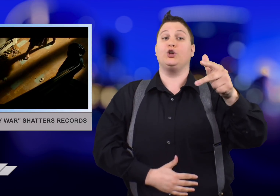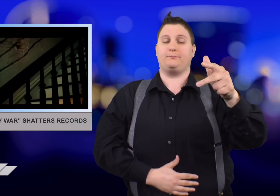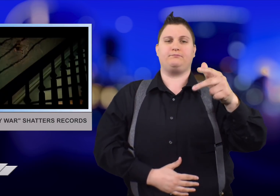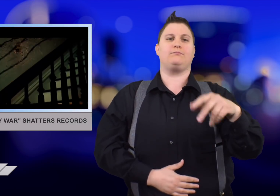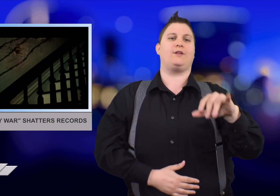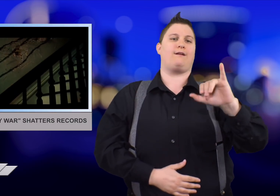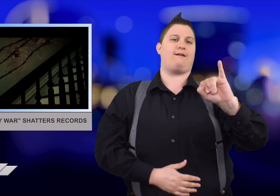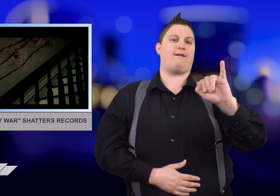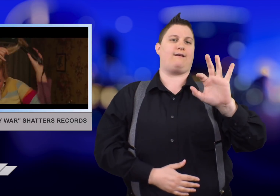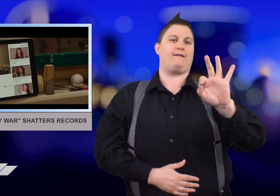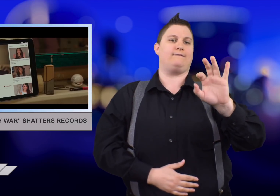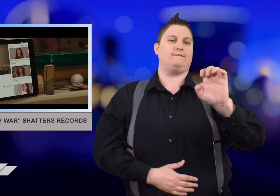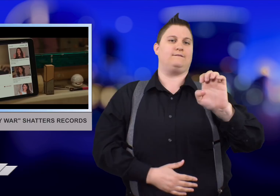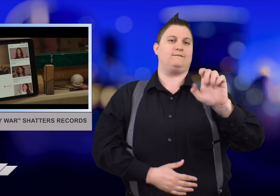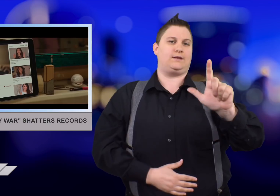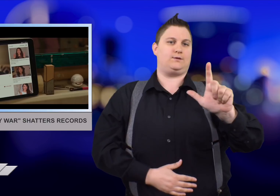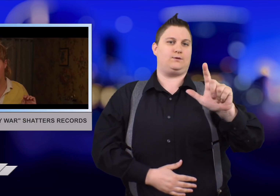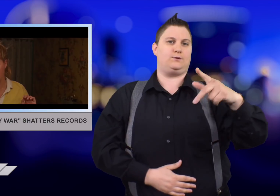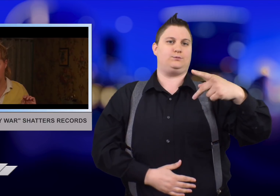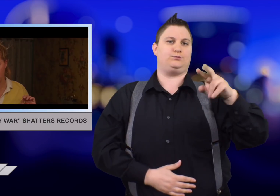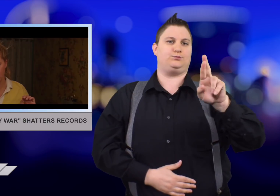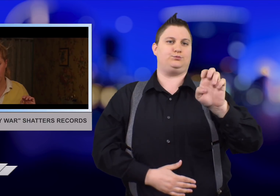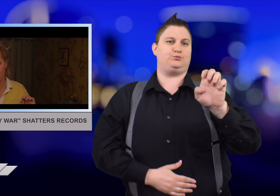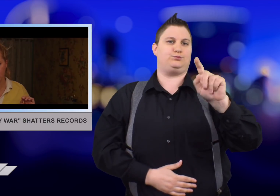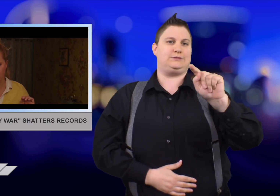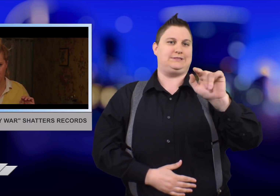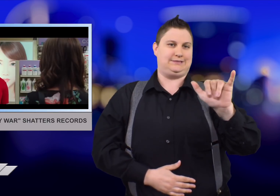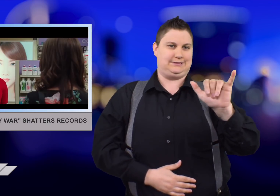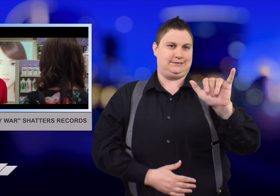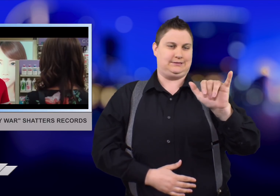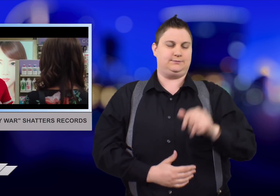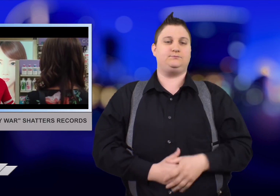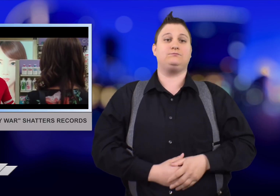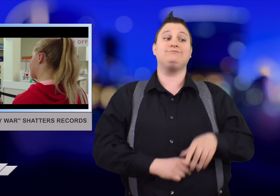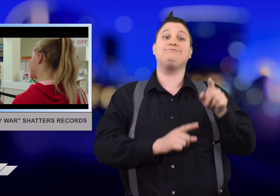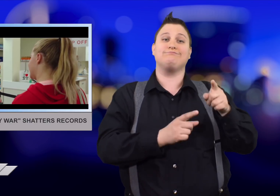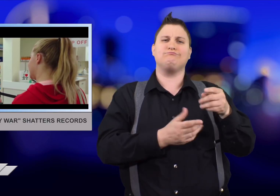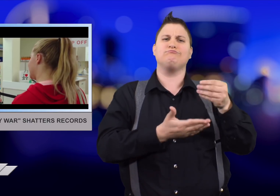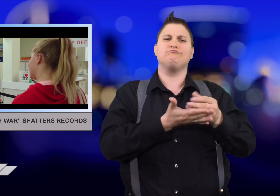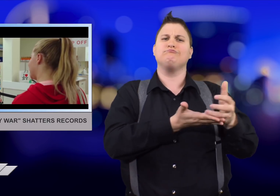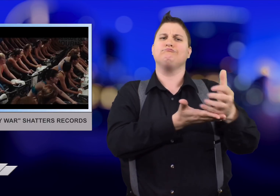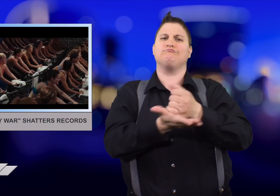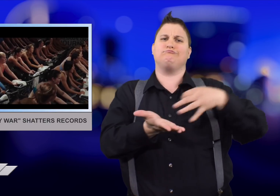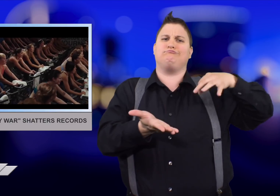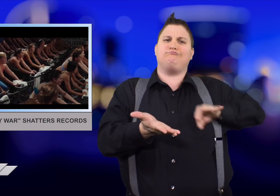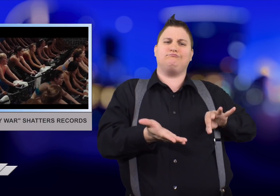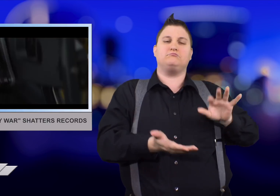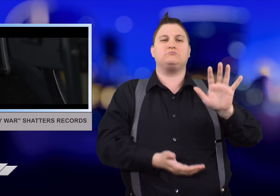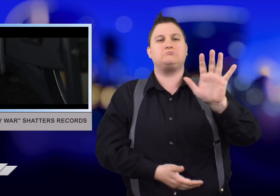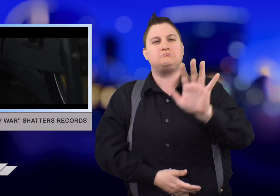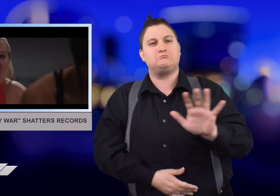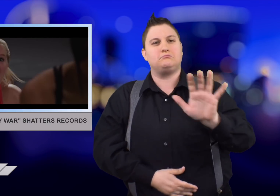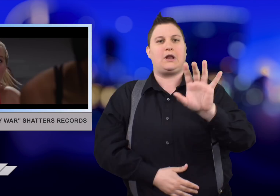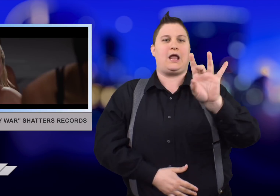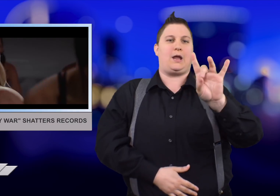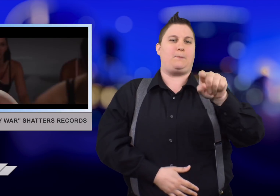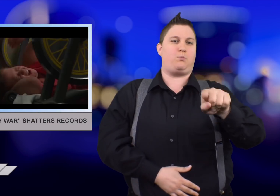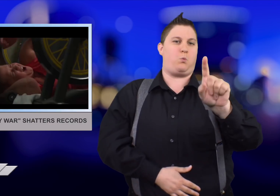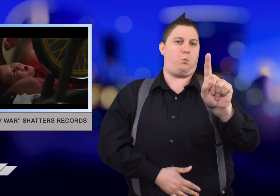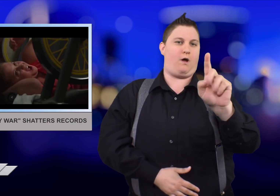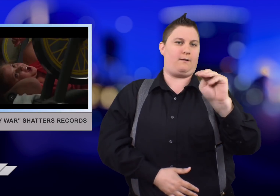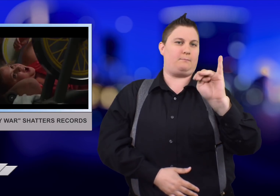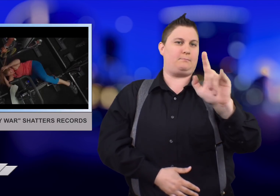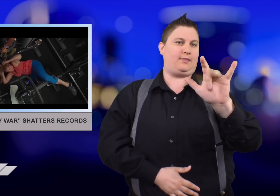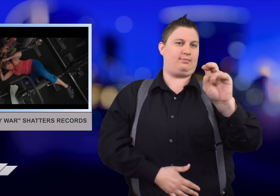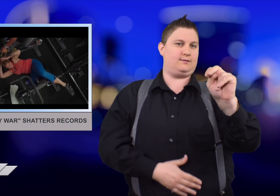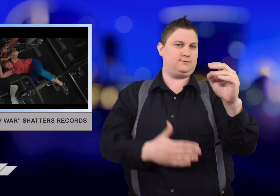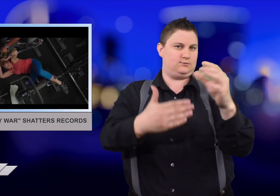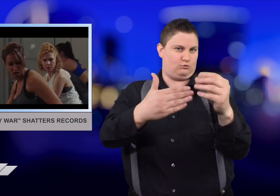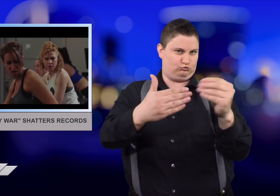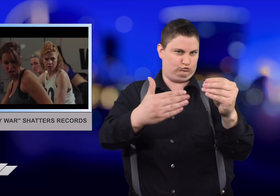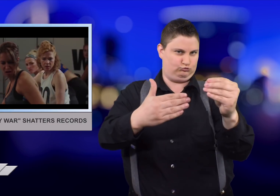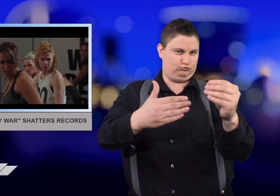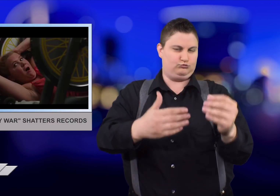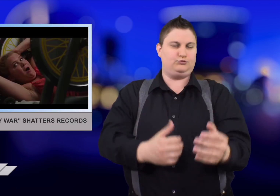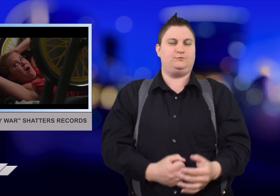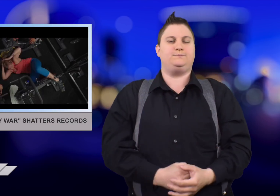"I Feel Pretty" landed in third place with an estimated $8.1 million in box office receipts.